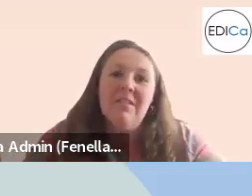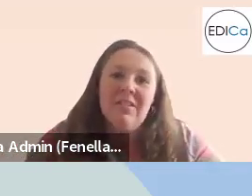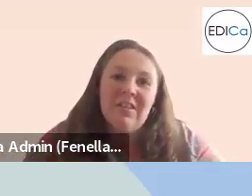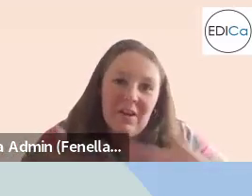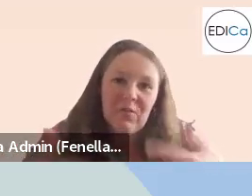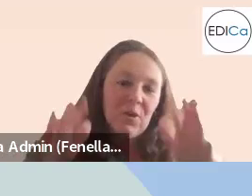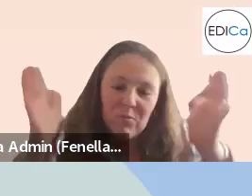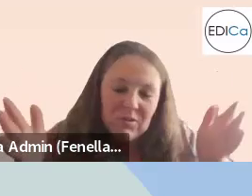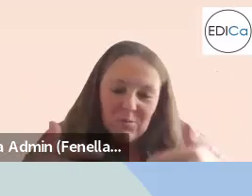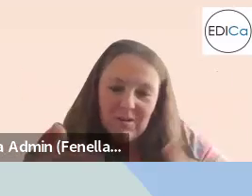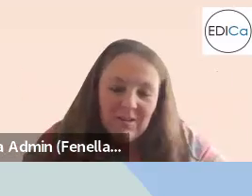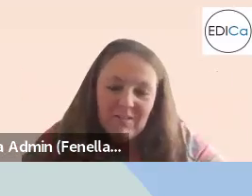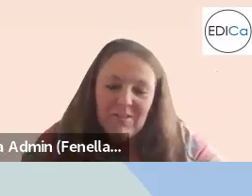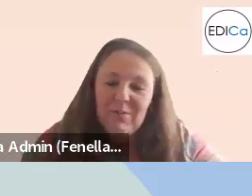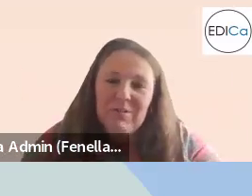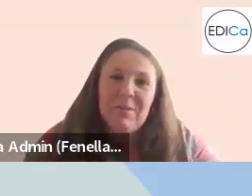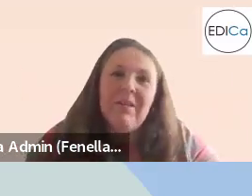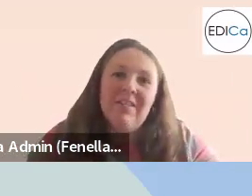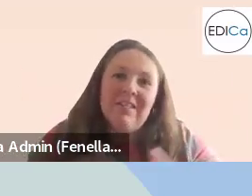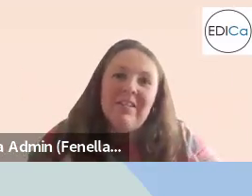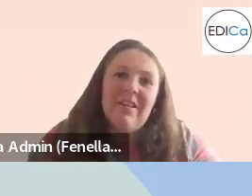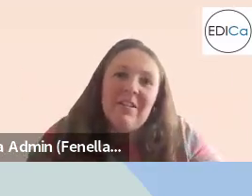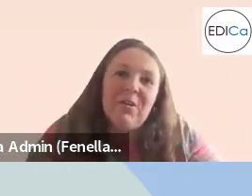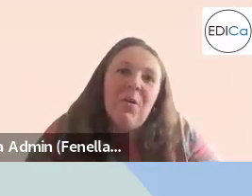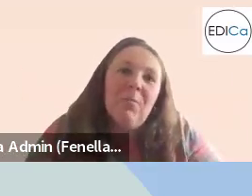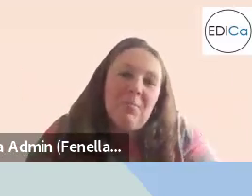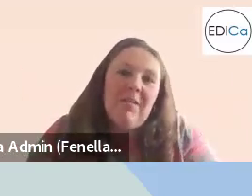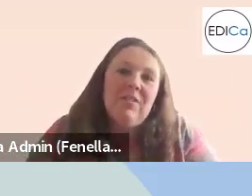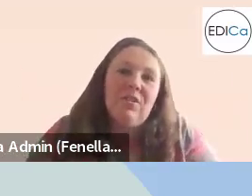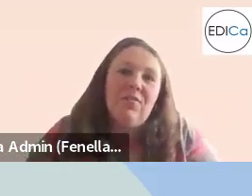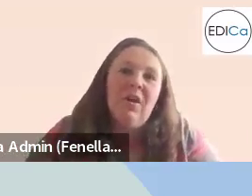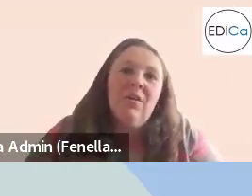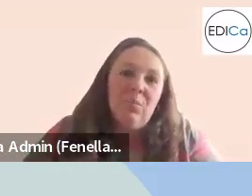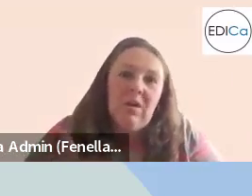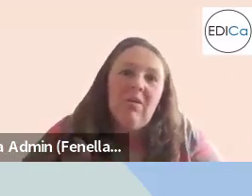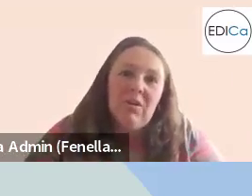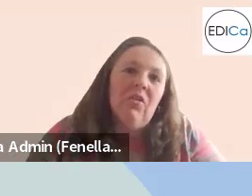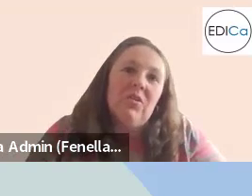message, the kind of comms (which is why I thought I would step in). It's a comm's message of 'we are